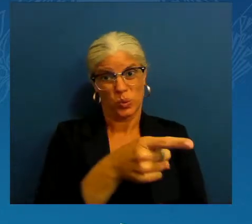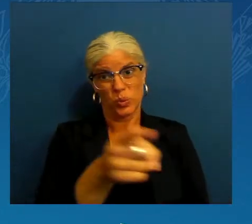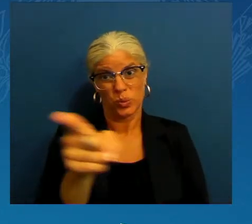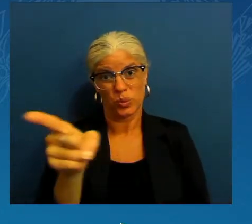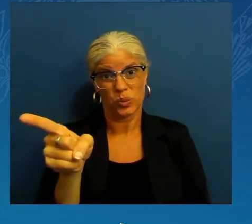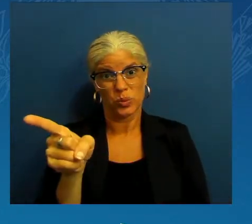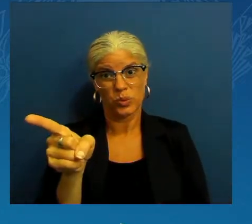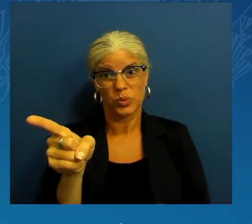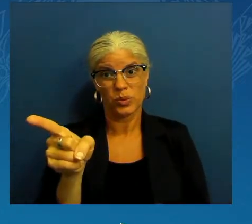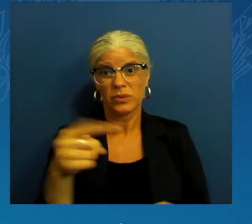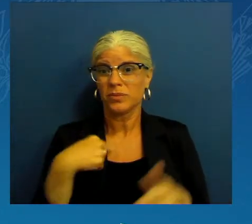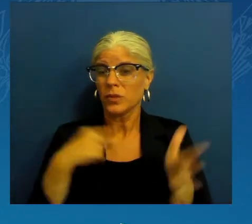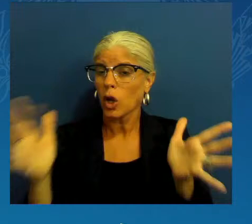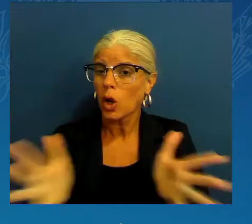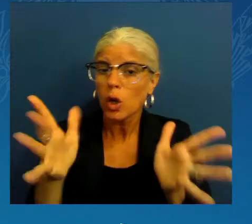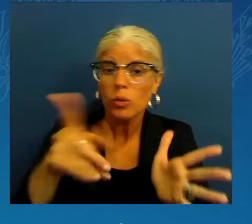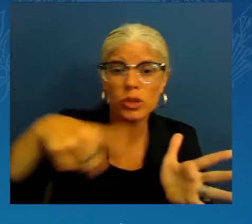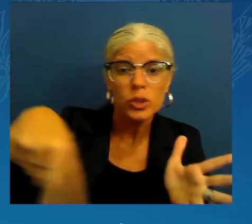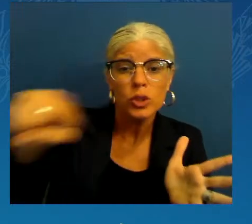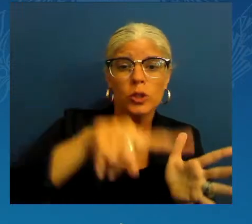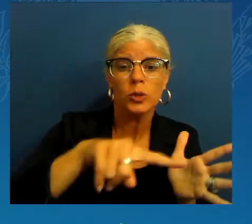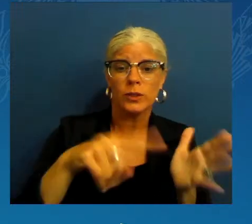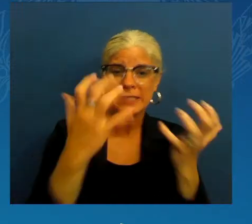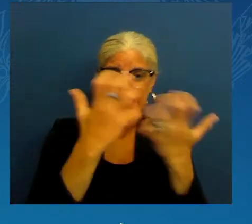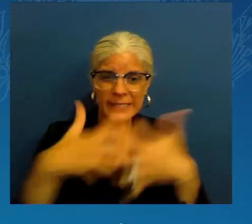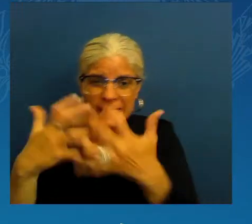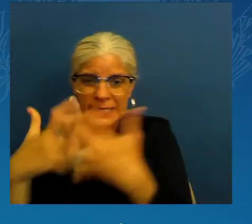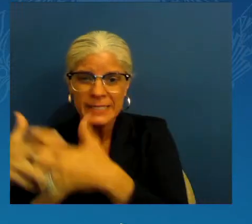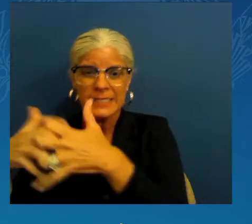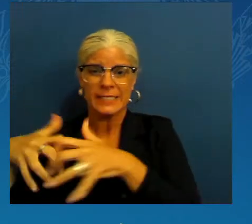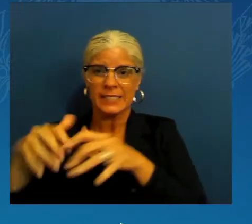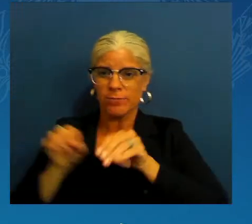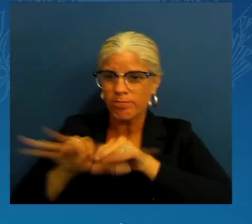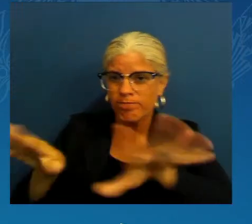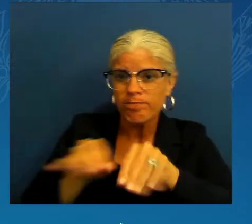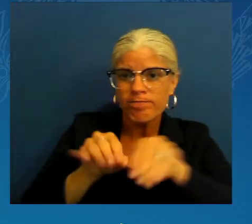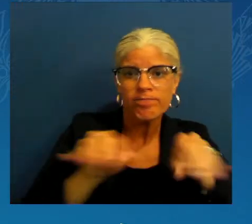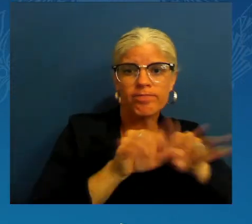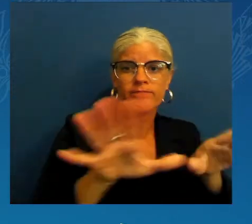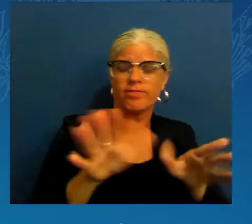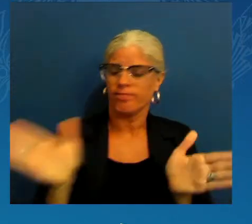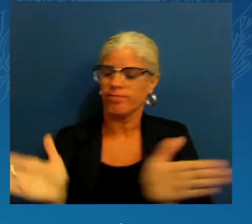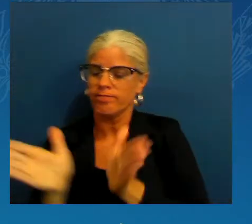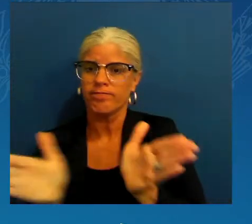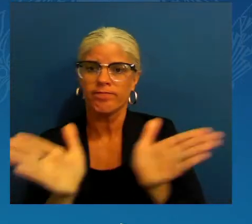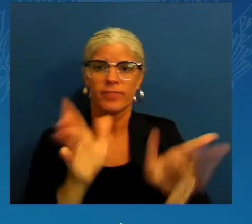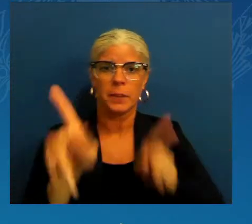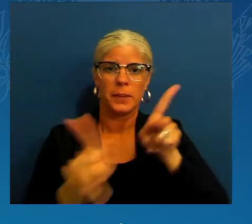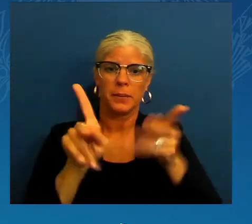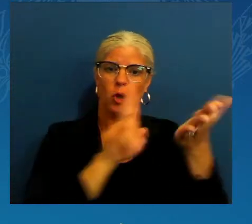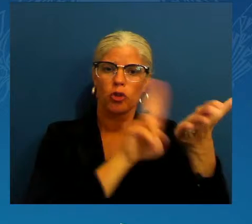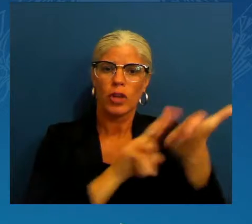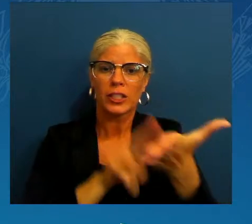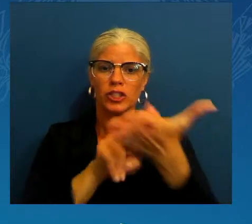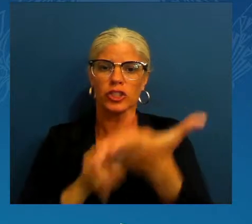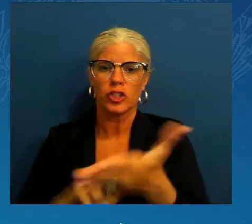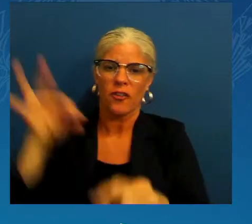to register folks to vote and get them to the polls. Because when we organize, mountains move.